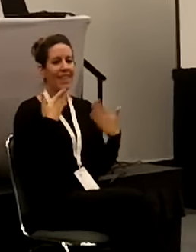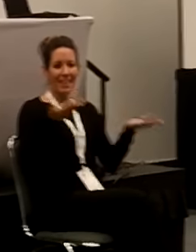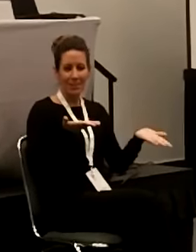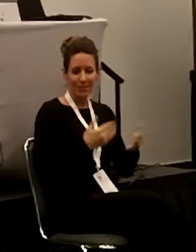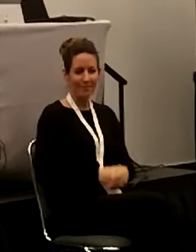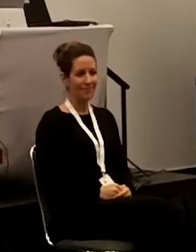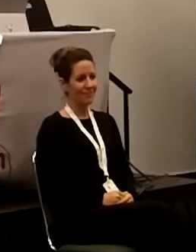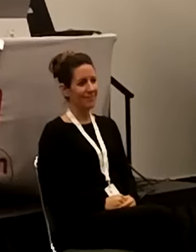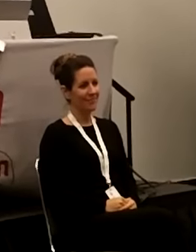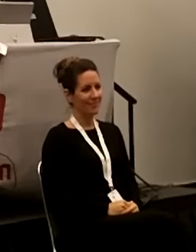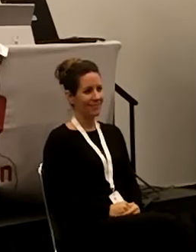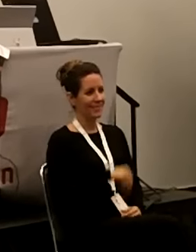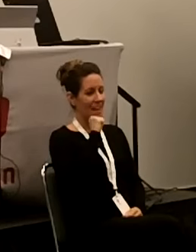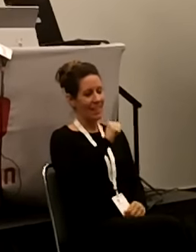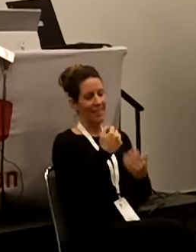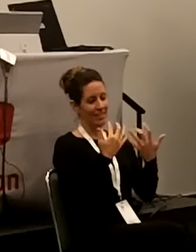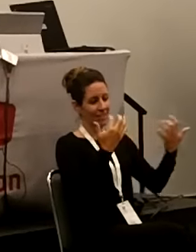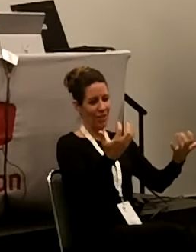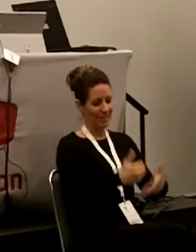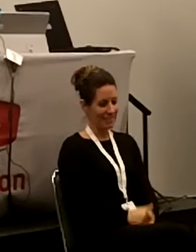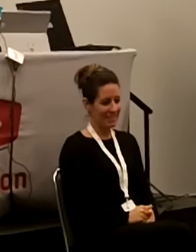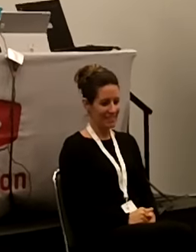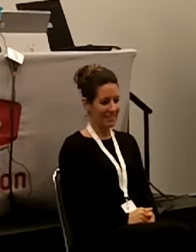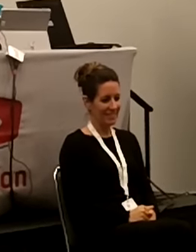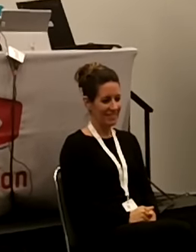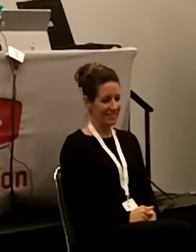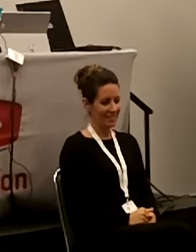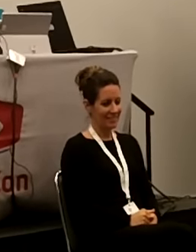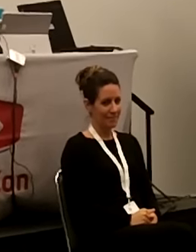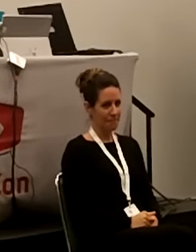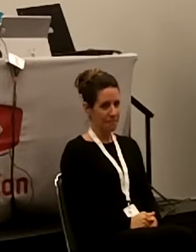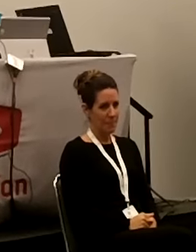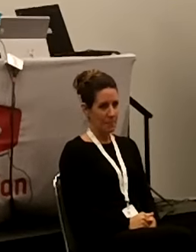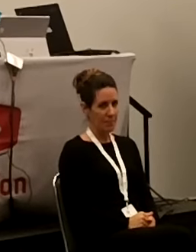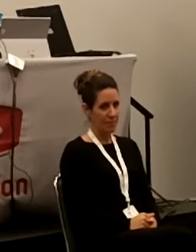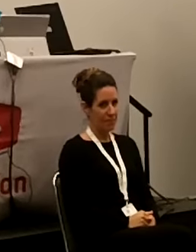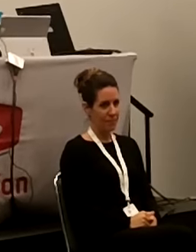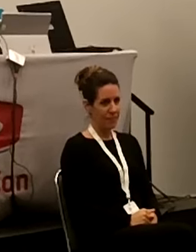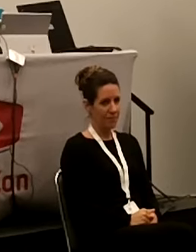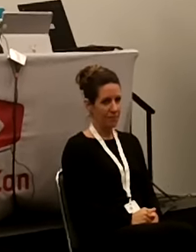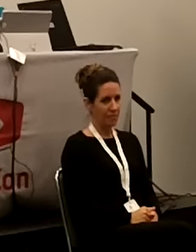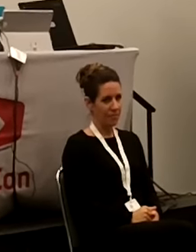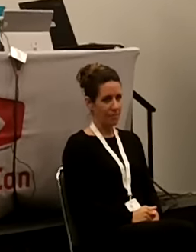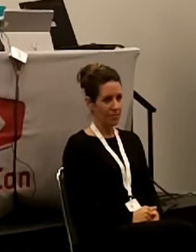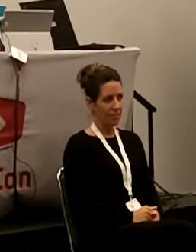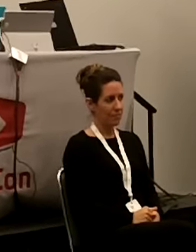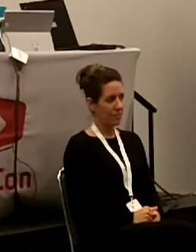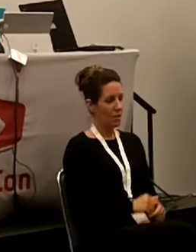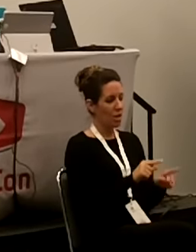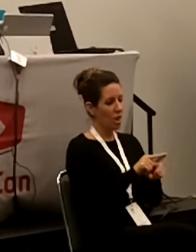I like this audience, it's so interactive (?). Makes me happy. I guess a way to do it is